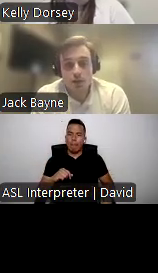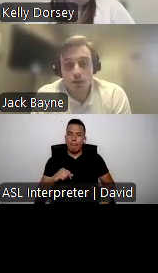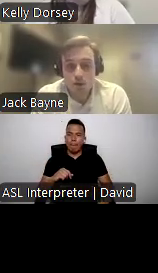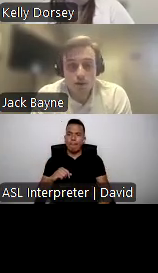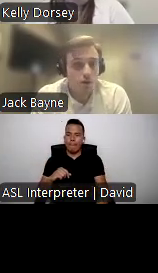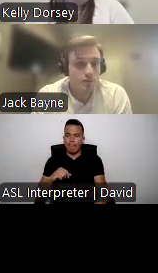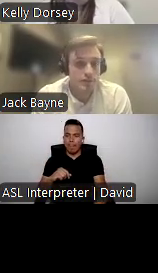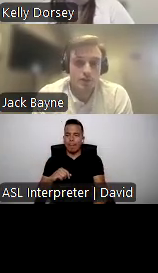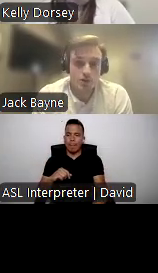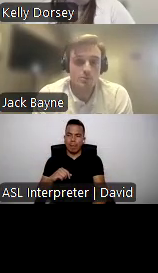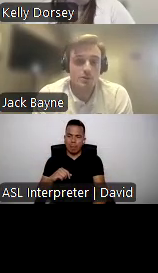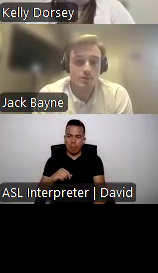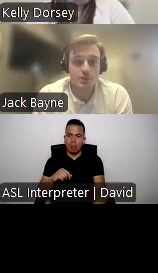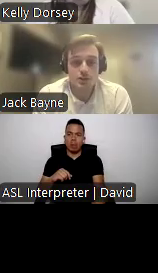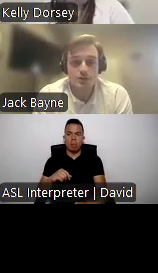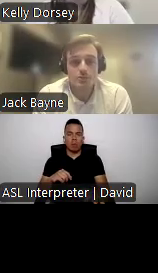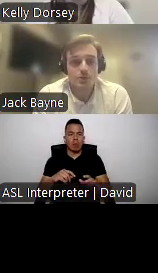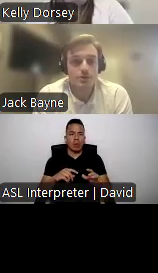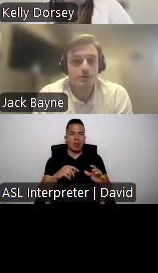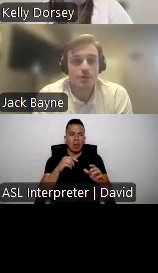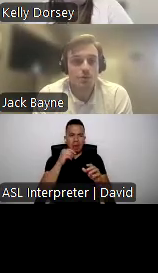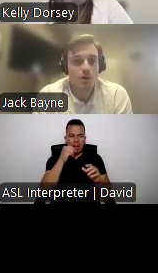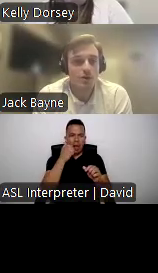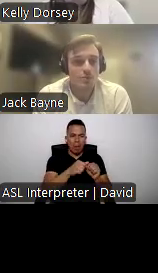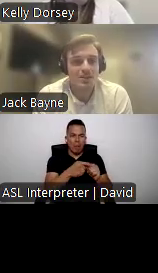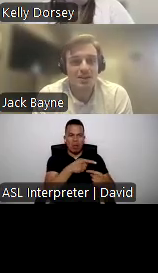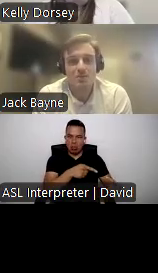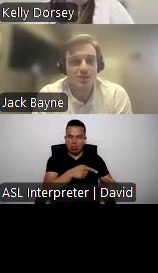have gotten hard, offering encouragement and reassurance when learners feel overwhelmed,